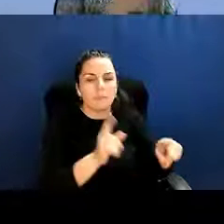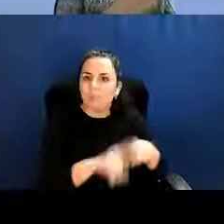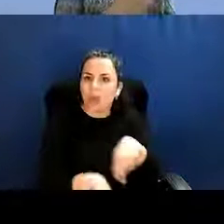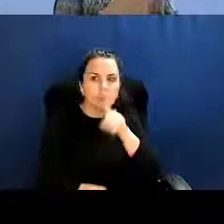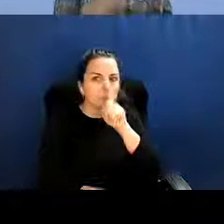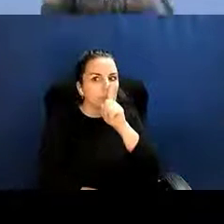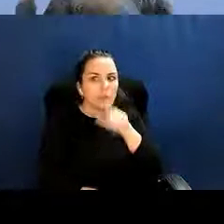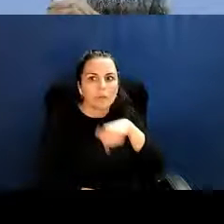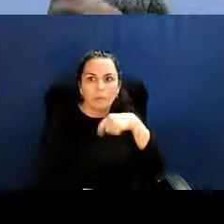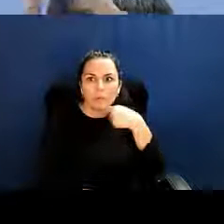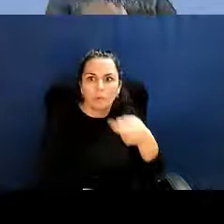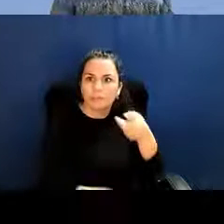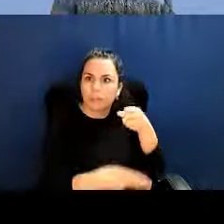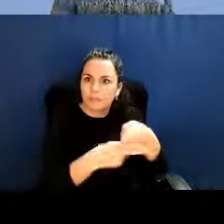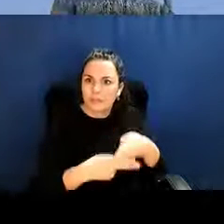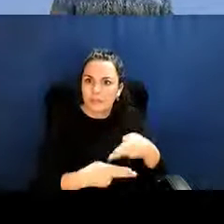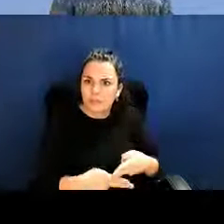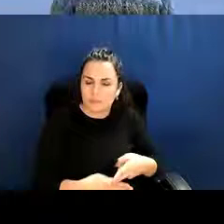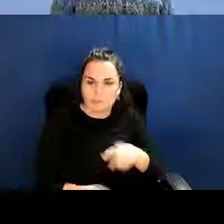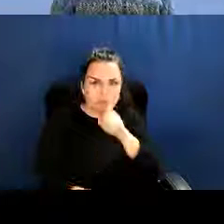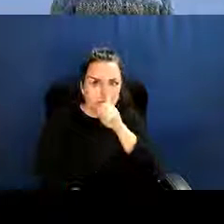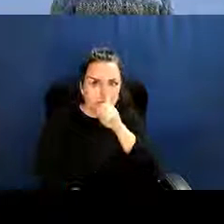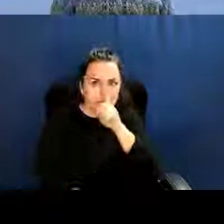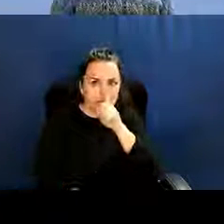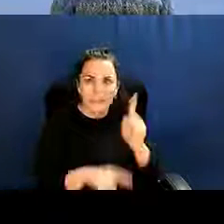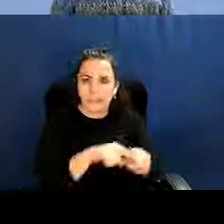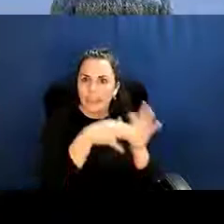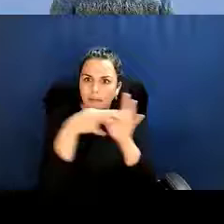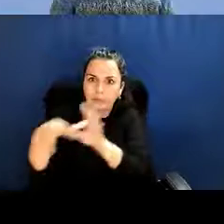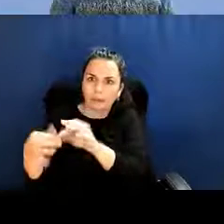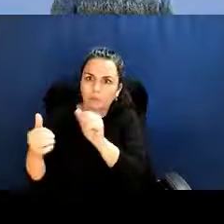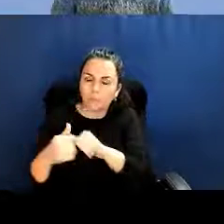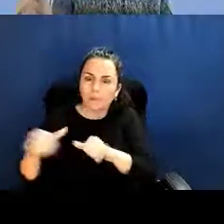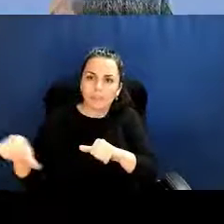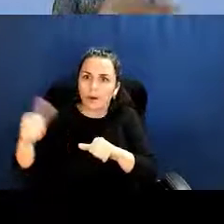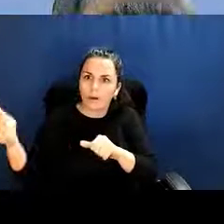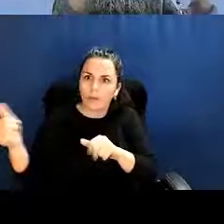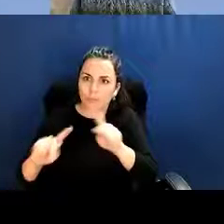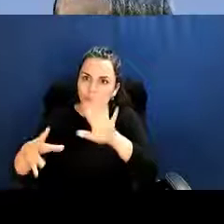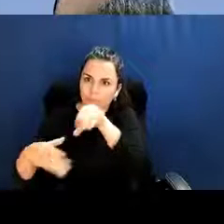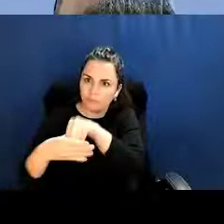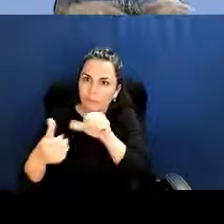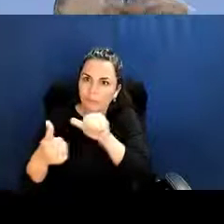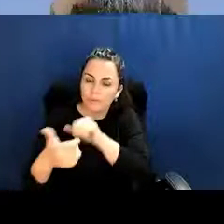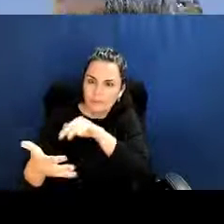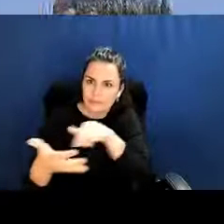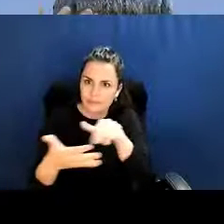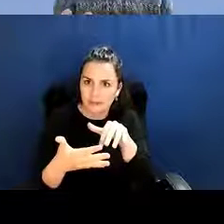to be able to link them back to their living individuals. So absolutely you, the recipient,